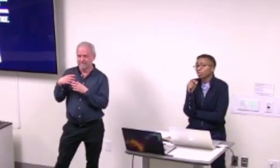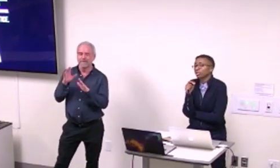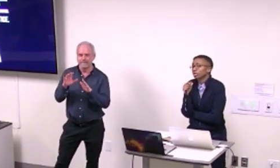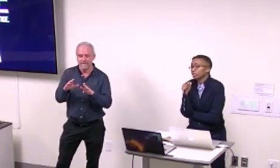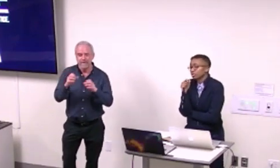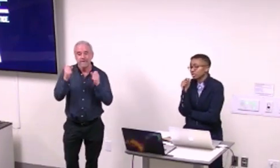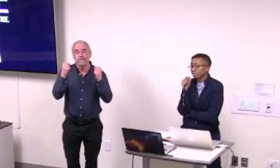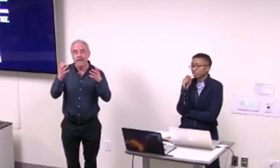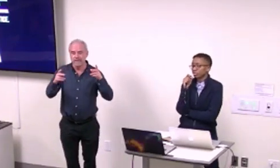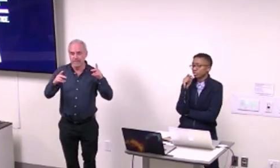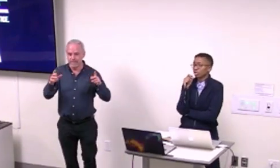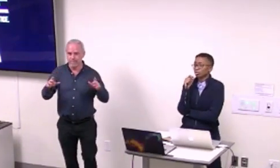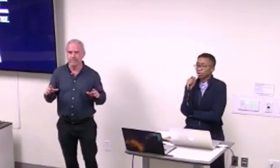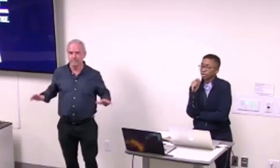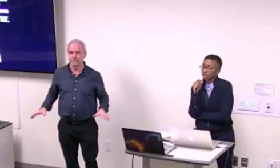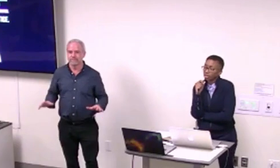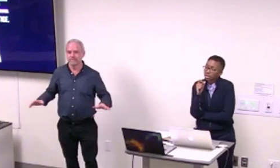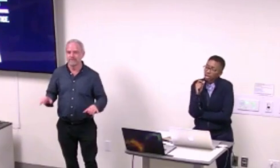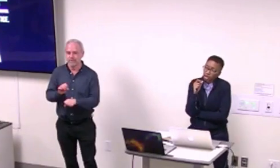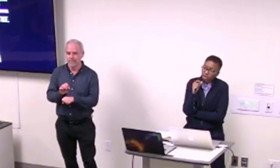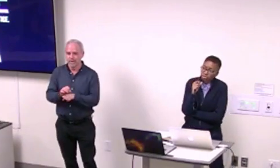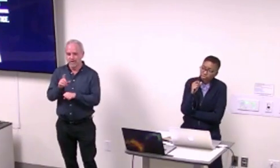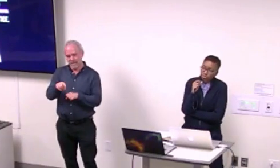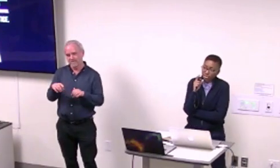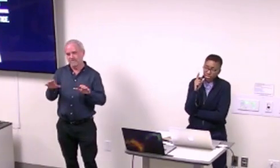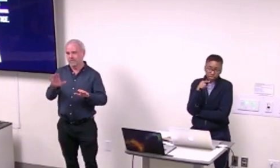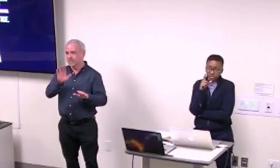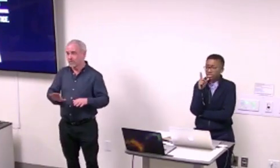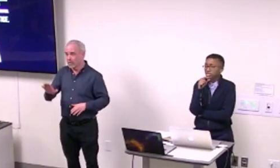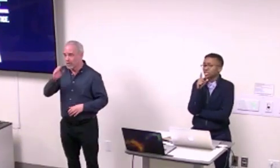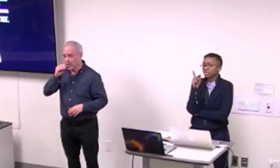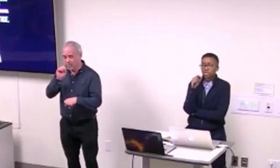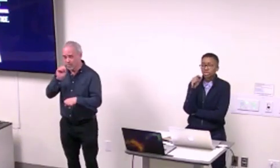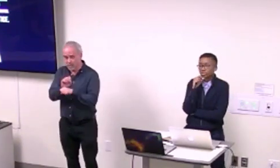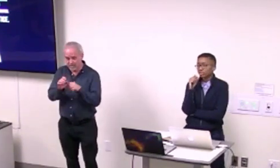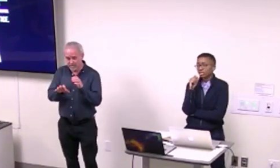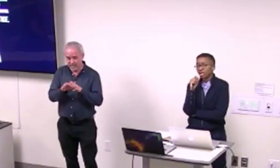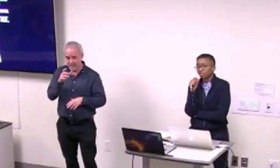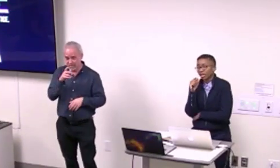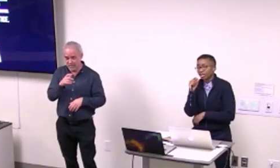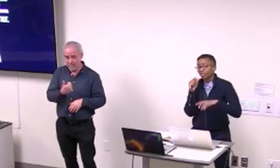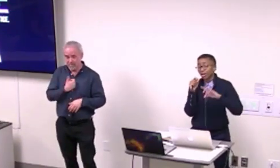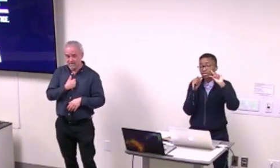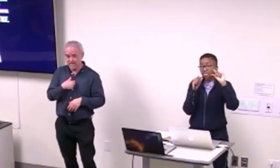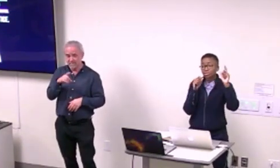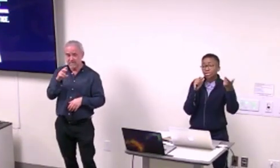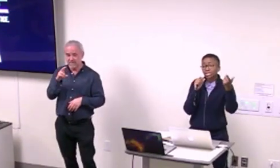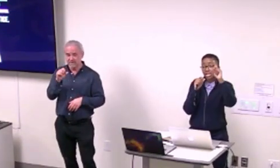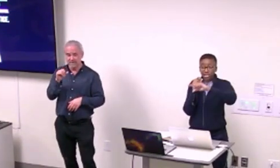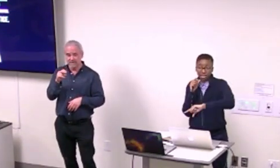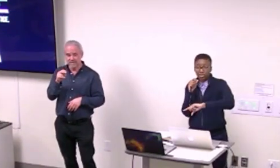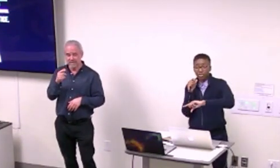You just have to do your homework on it. Myself and Dustin Gibson have been doing a lot of writing around disability solidarity.